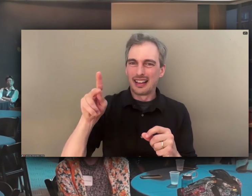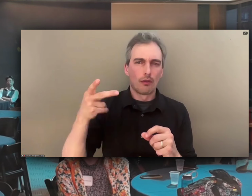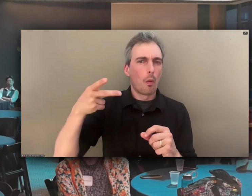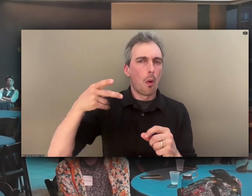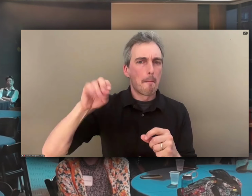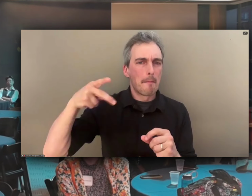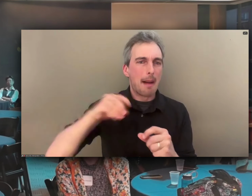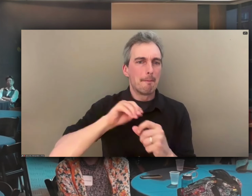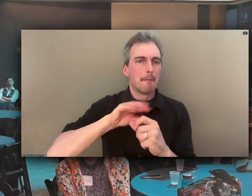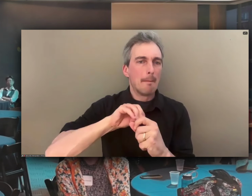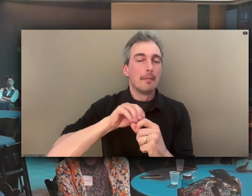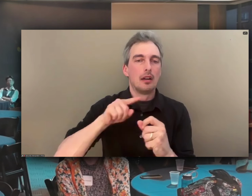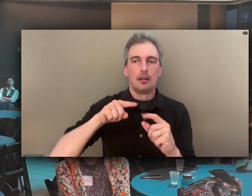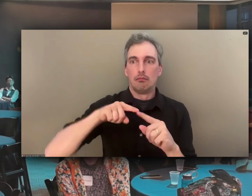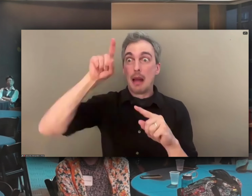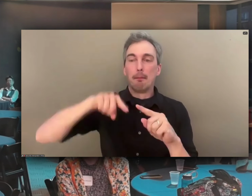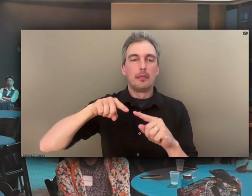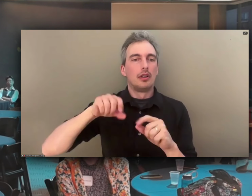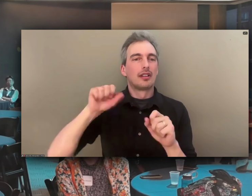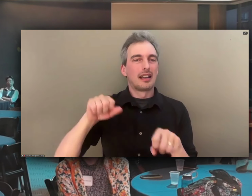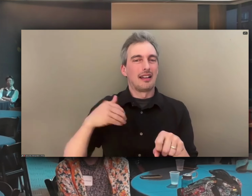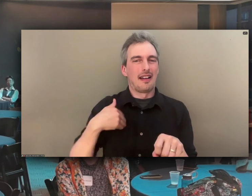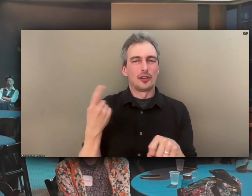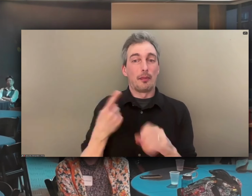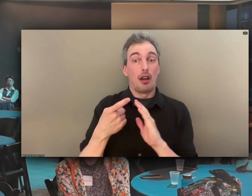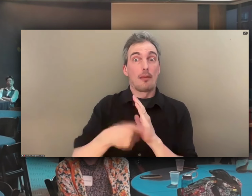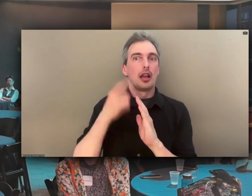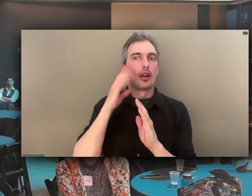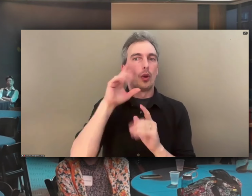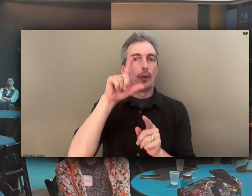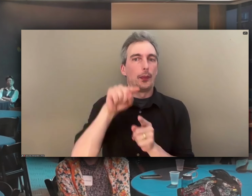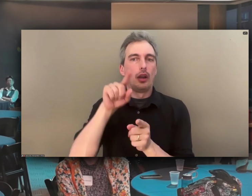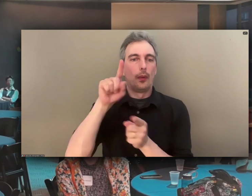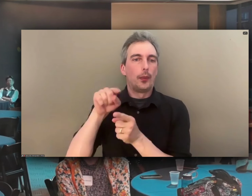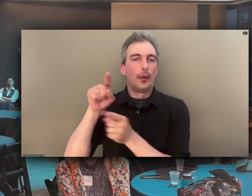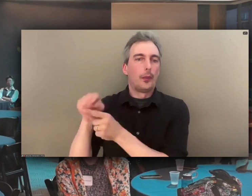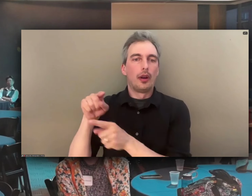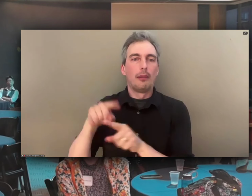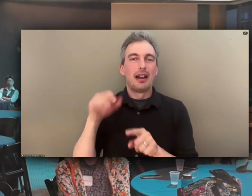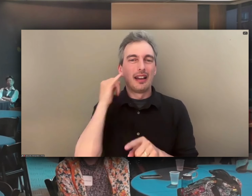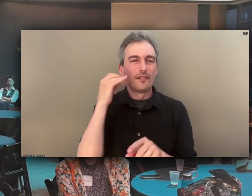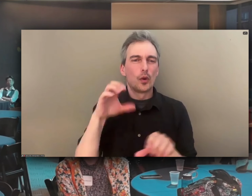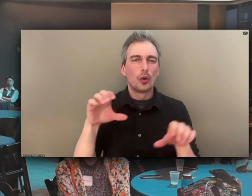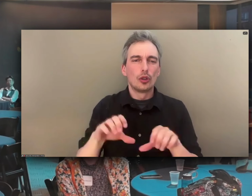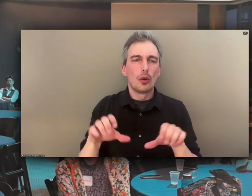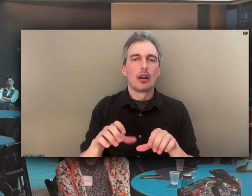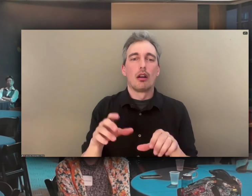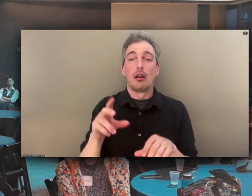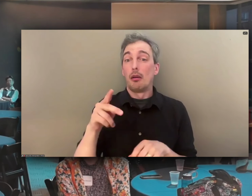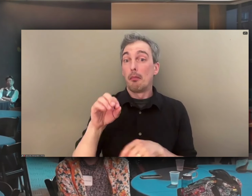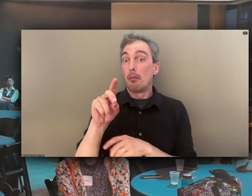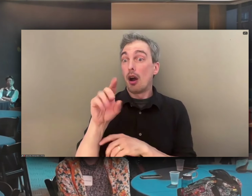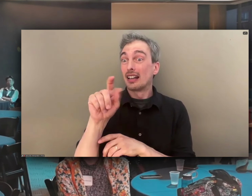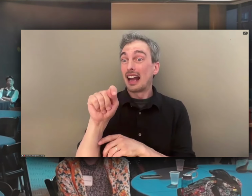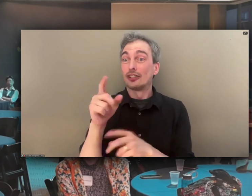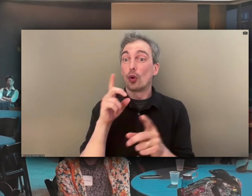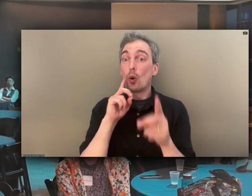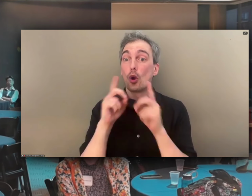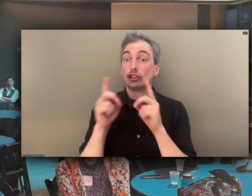But if you're doing podcasts, or dialogue editing, it becomes very difficult. Right? And so I was curious.